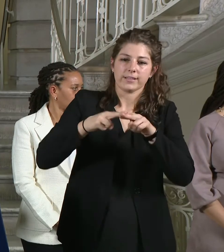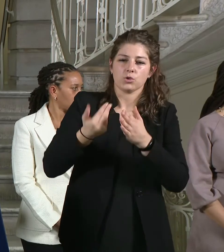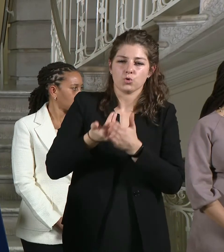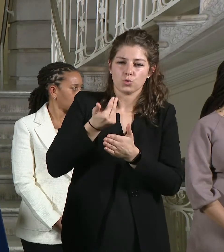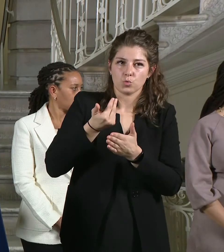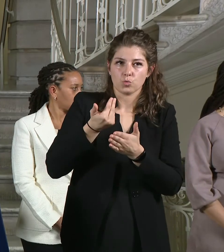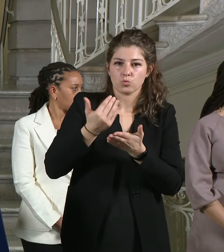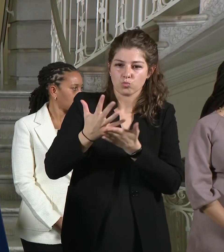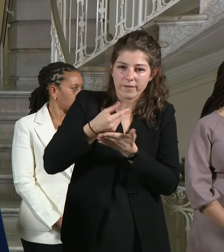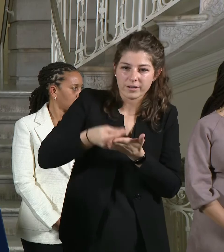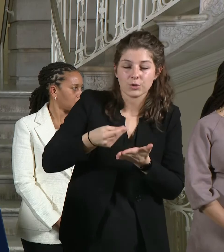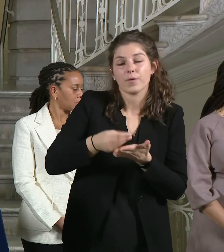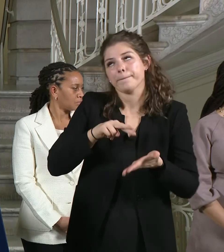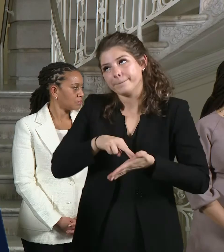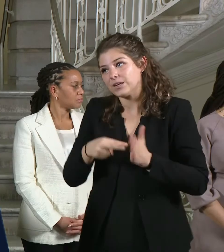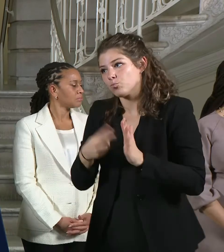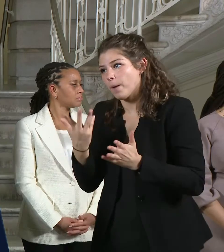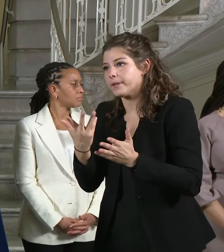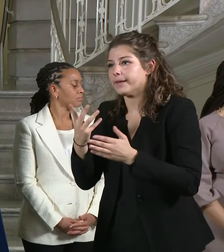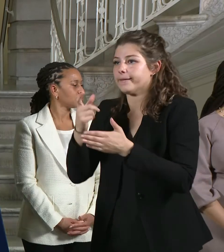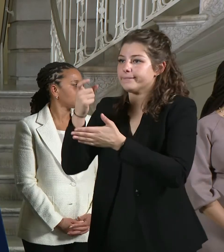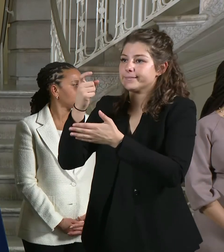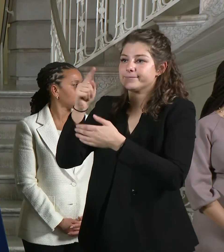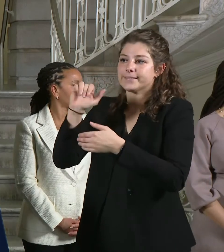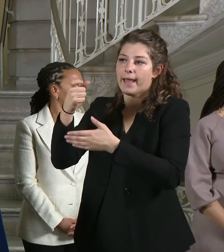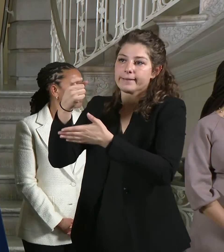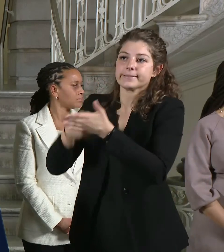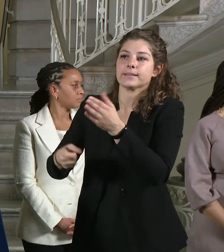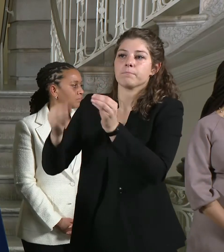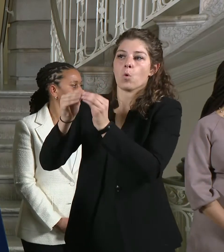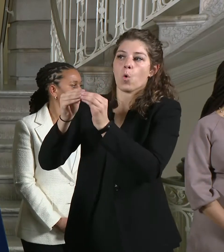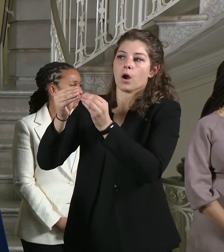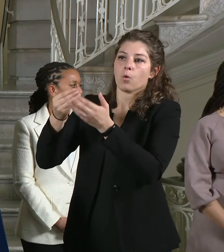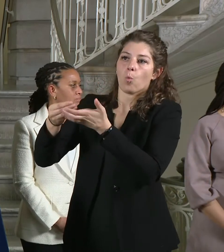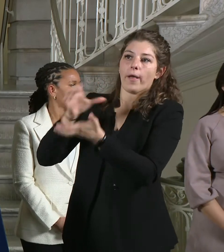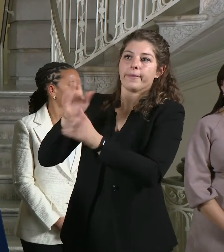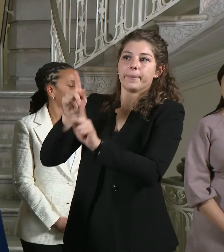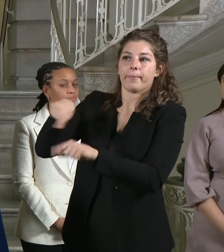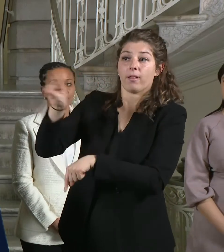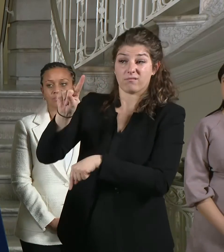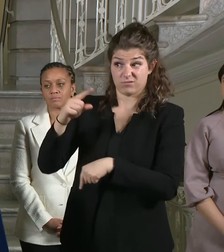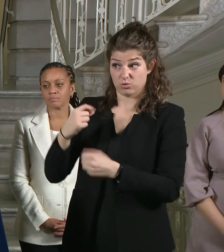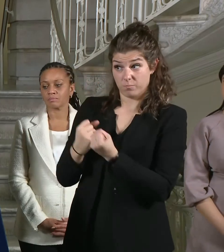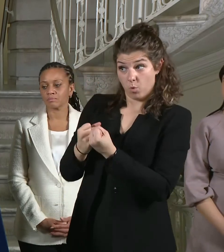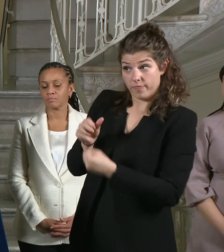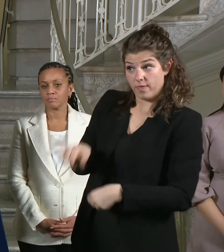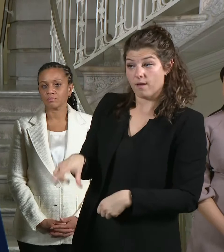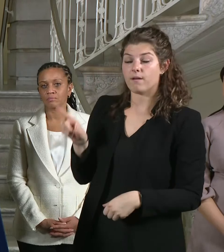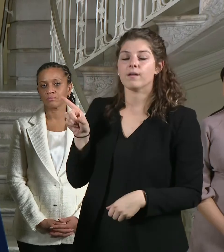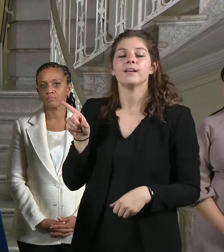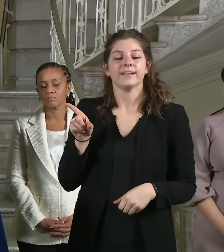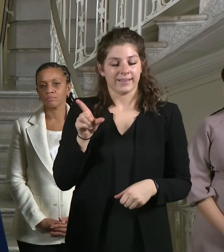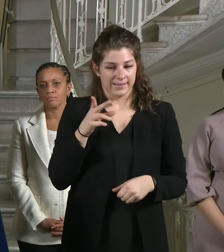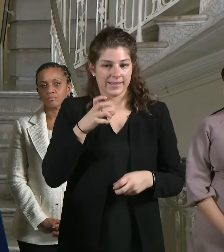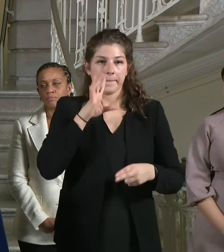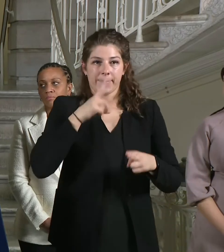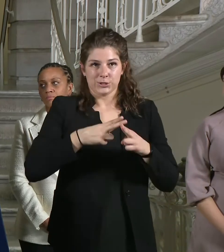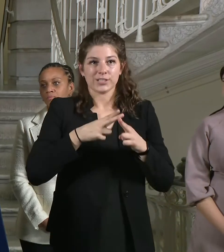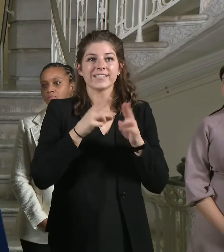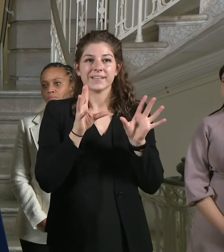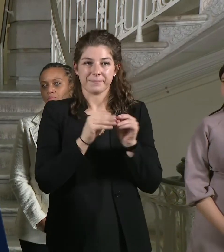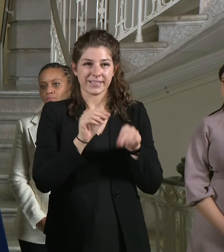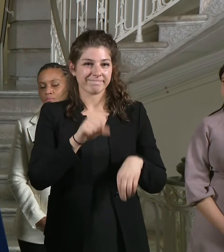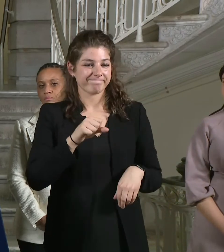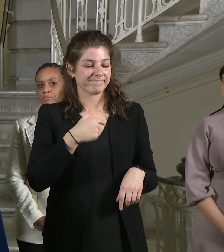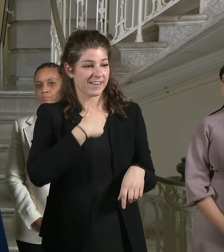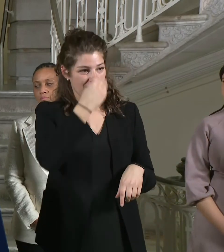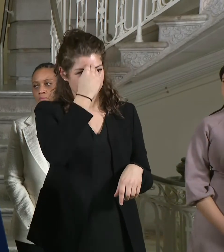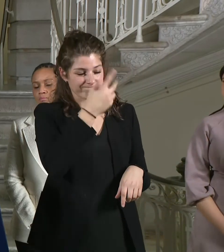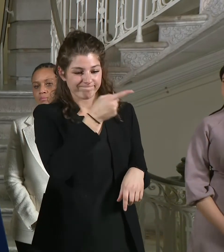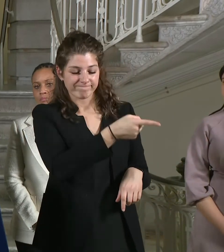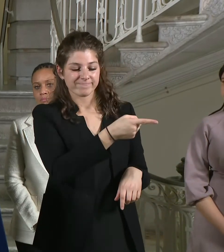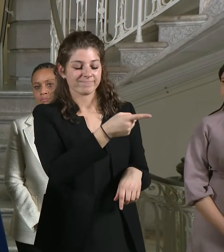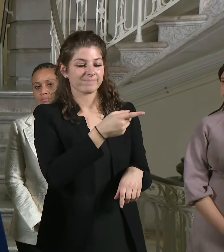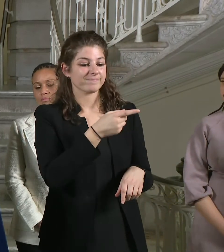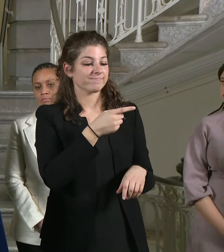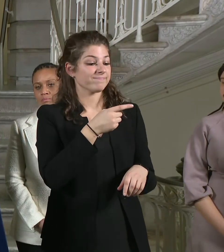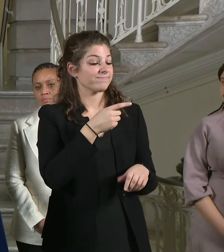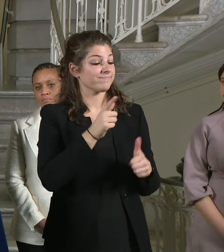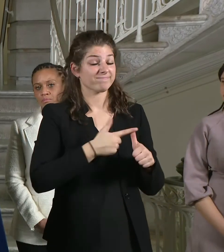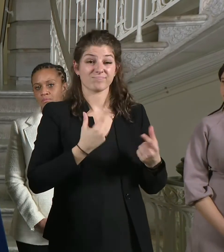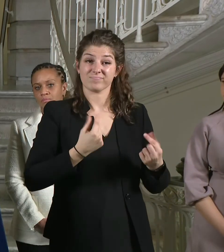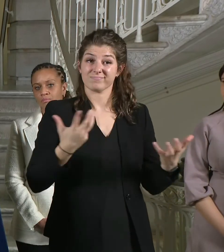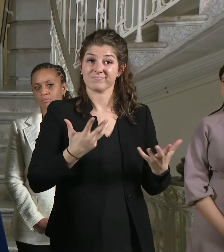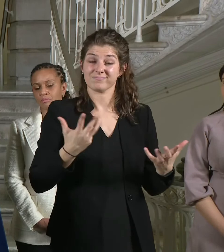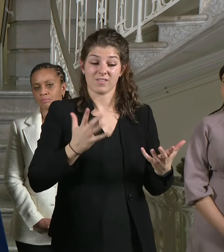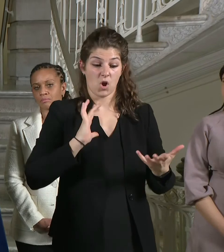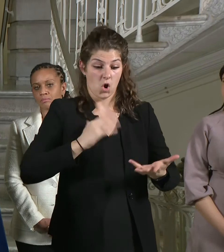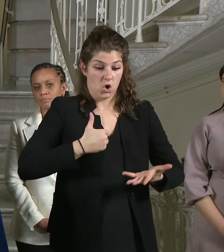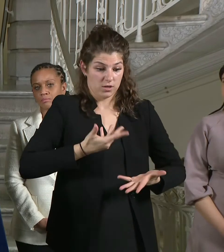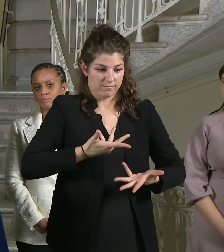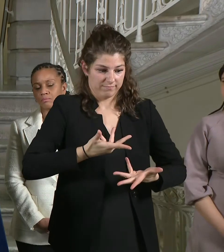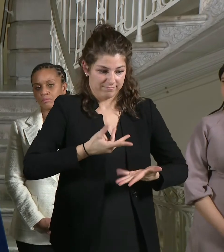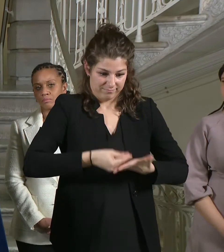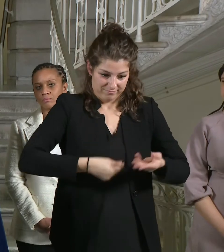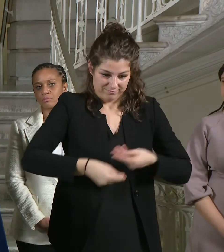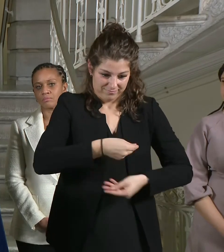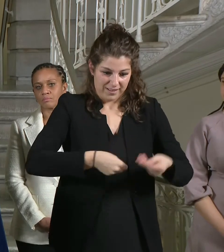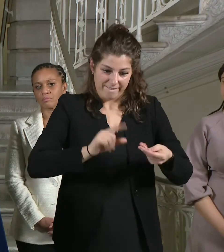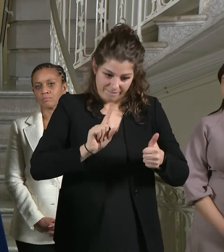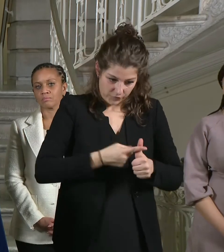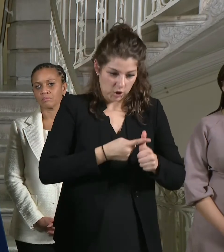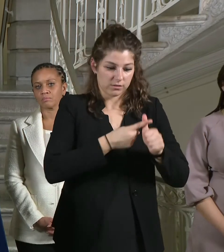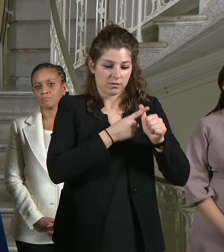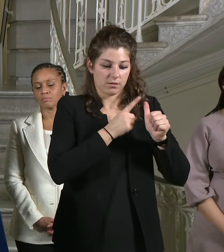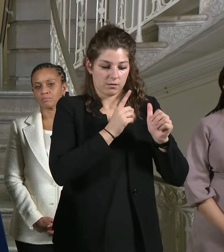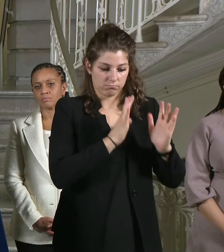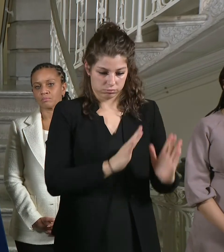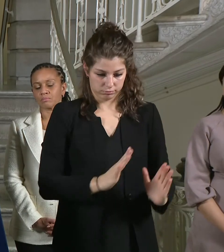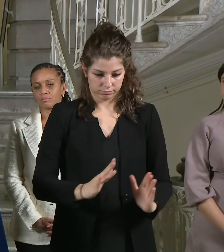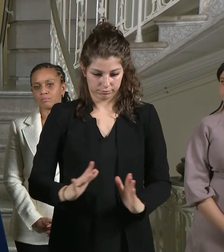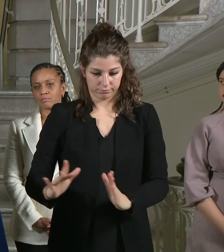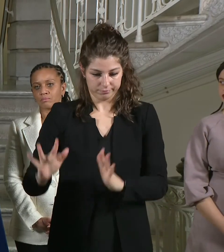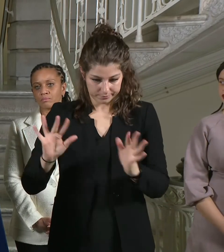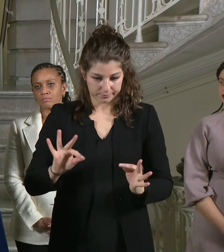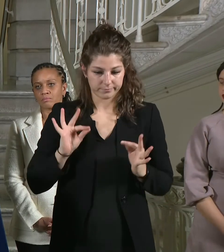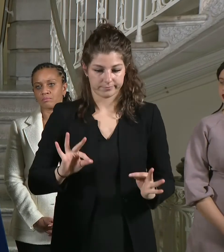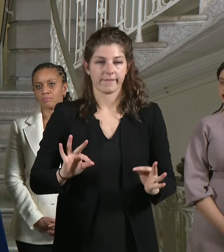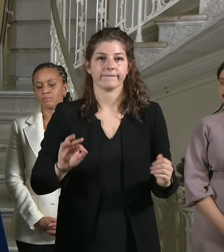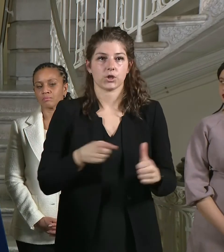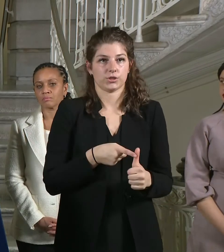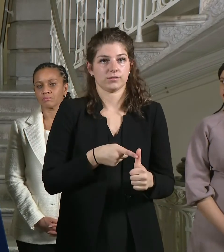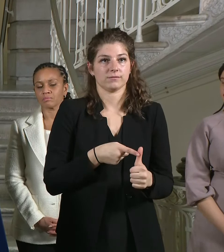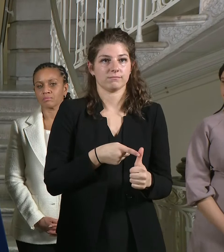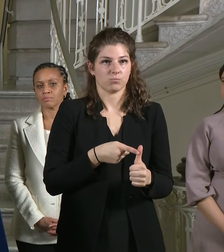E ]